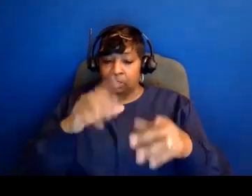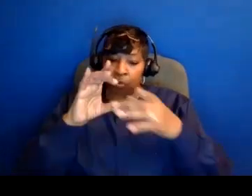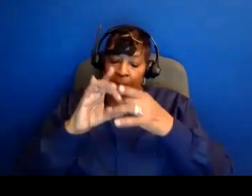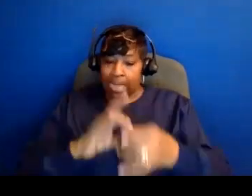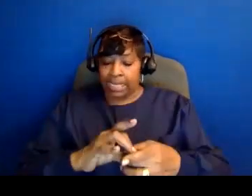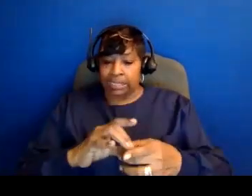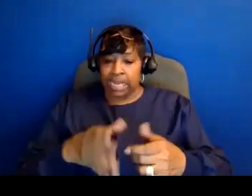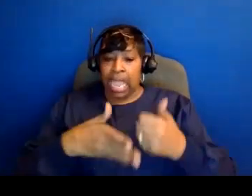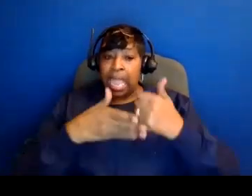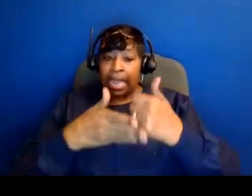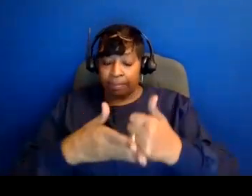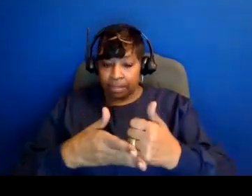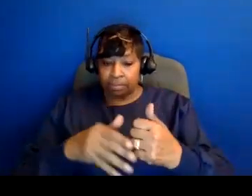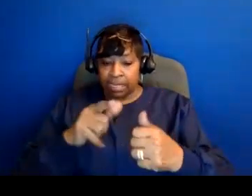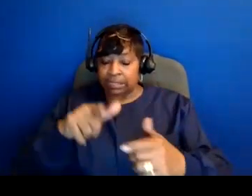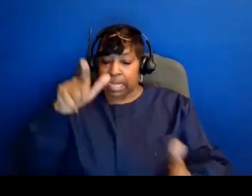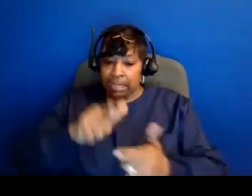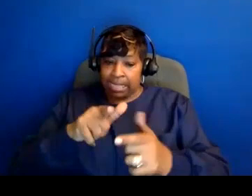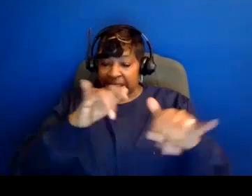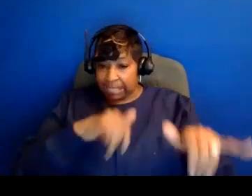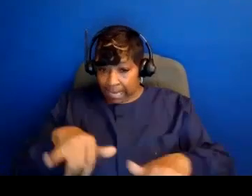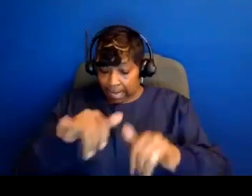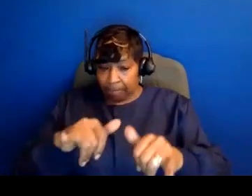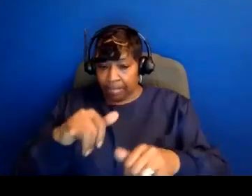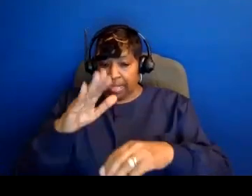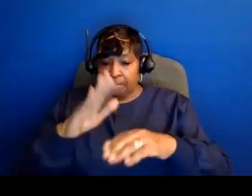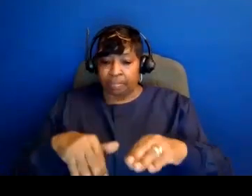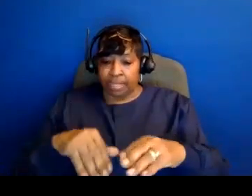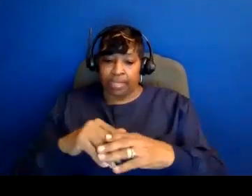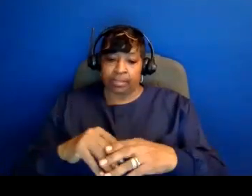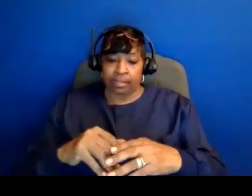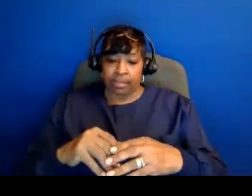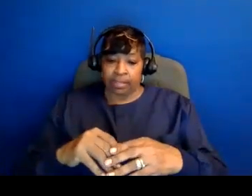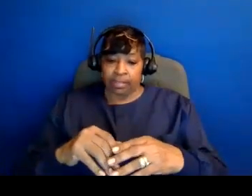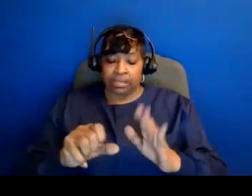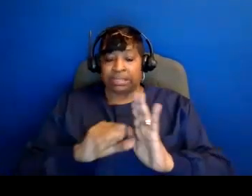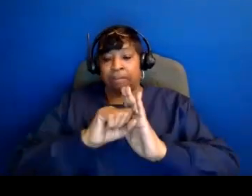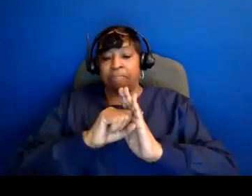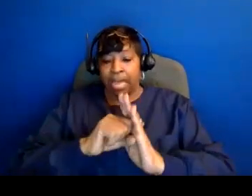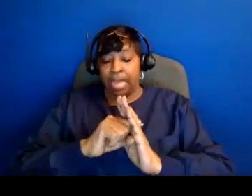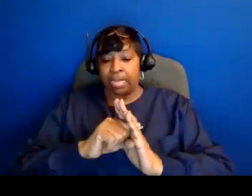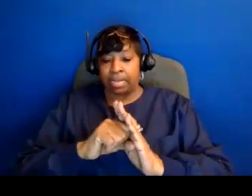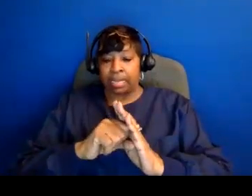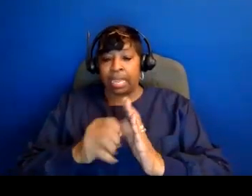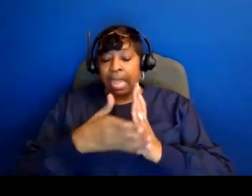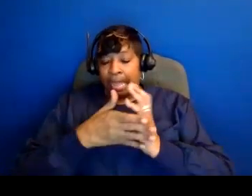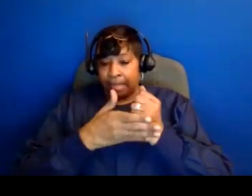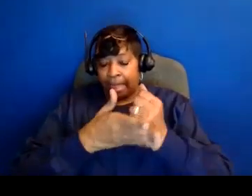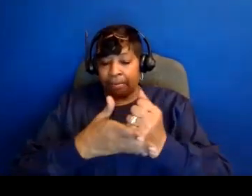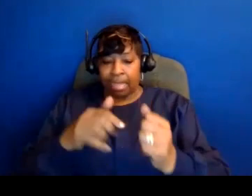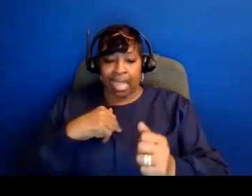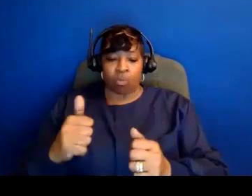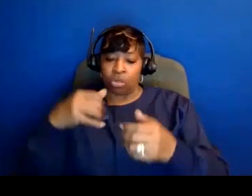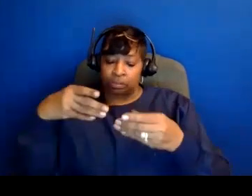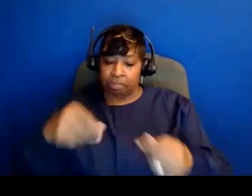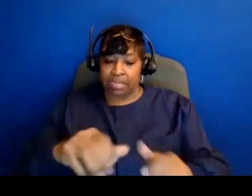lauravanpuymbrouck: and some principal conservatives apply and abandon their principles differently, depending on group membership such as one race. Yes.